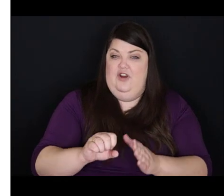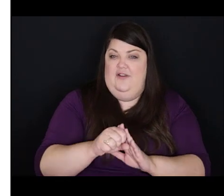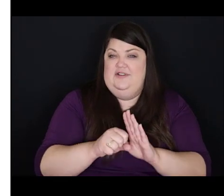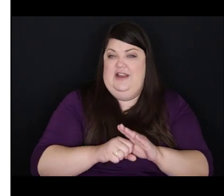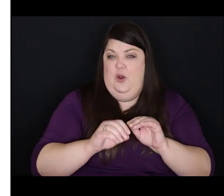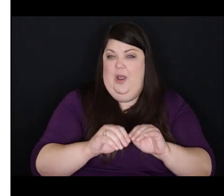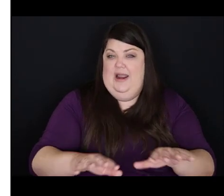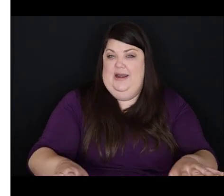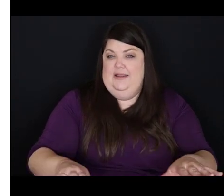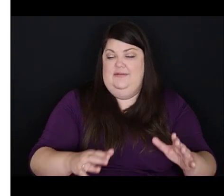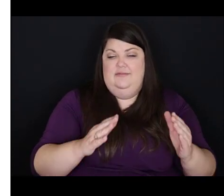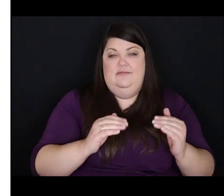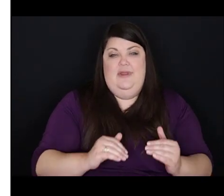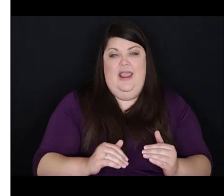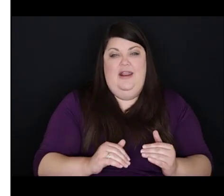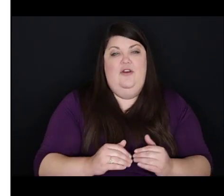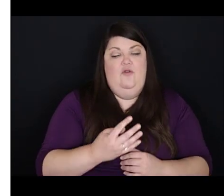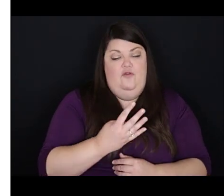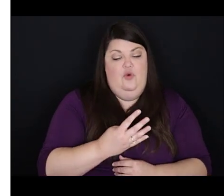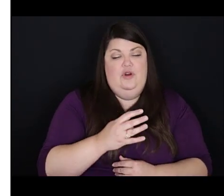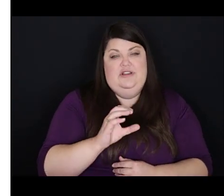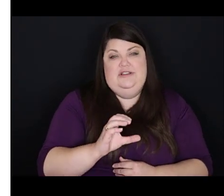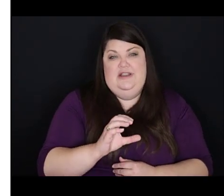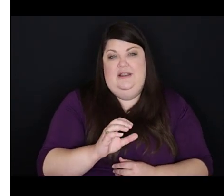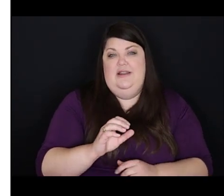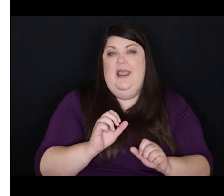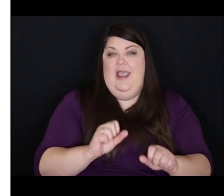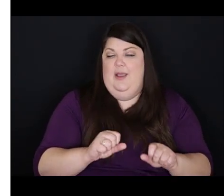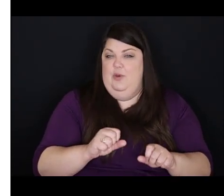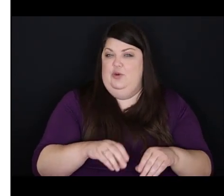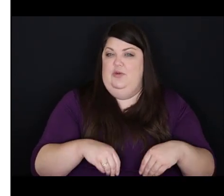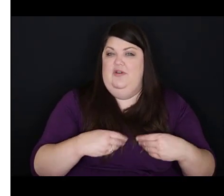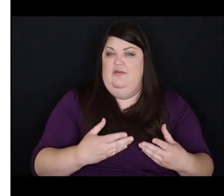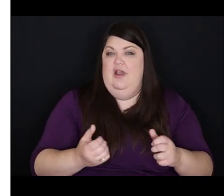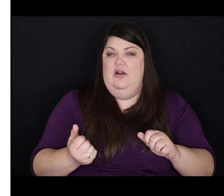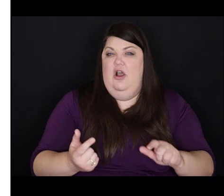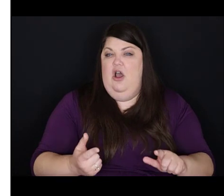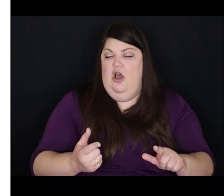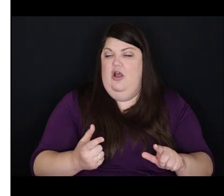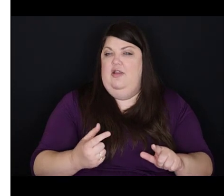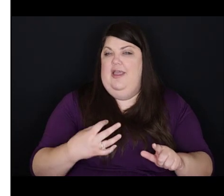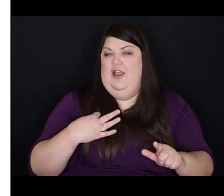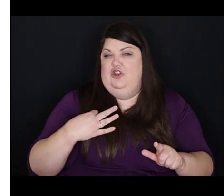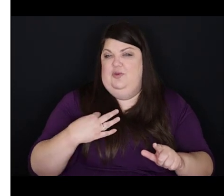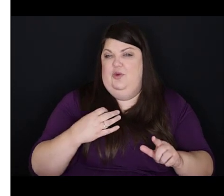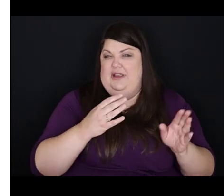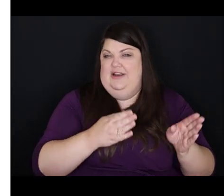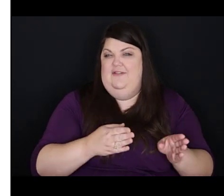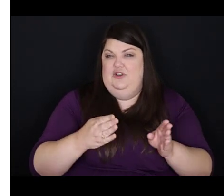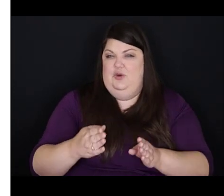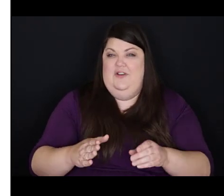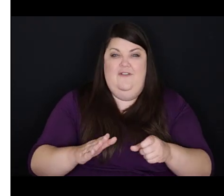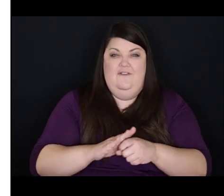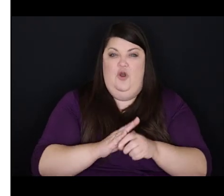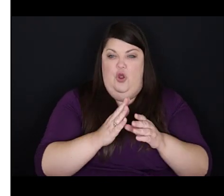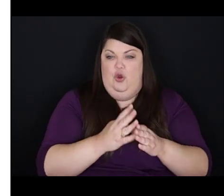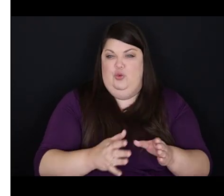and Assurance 4(c): Able to provide all eligible individuals a full range of VR services.